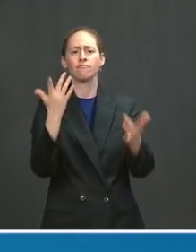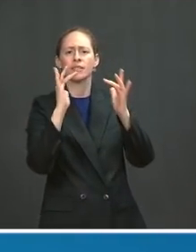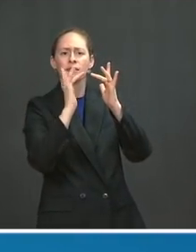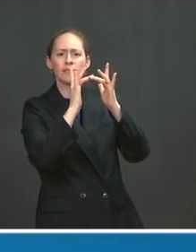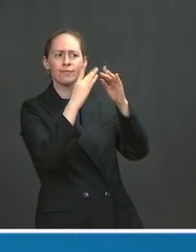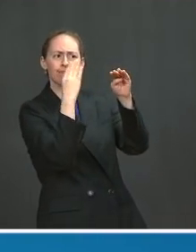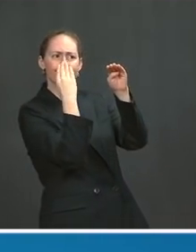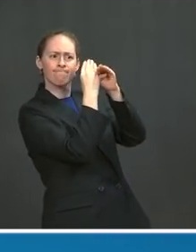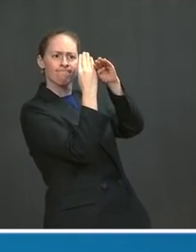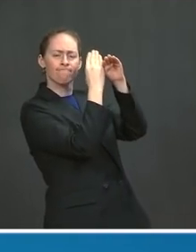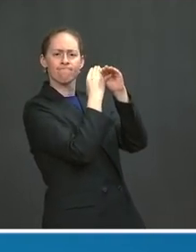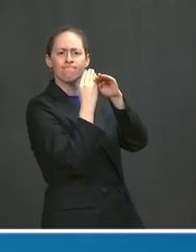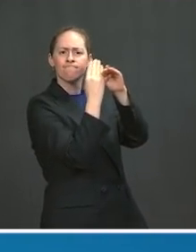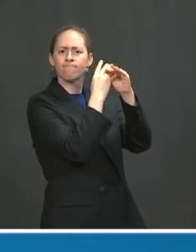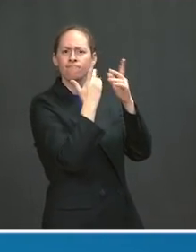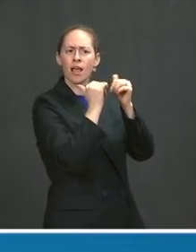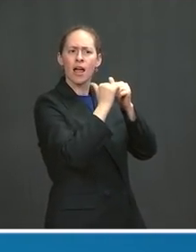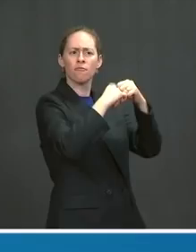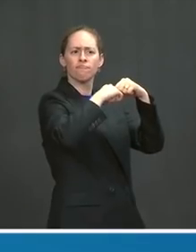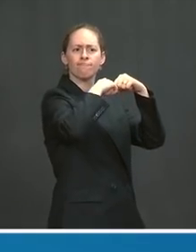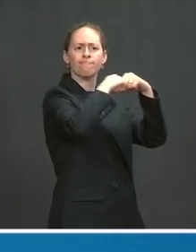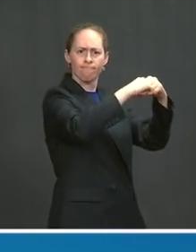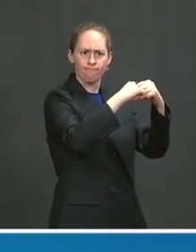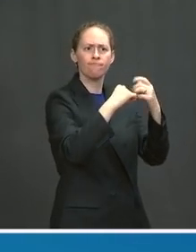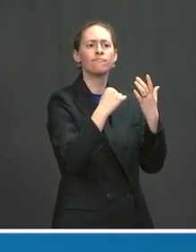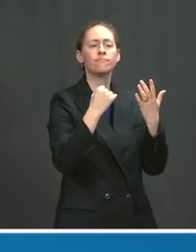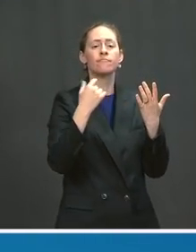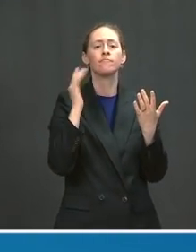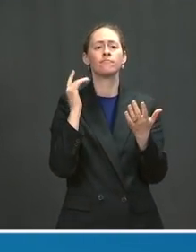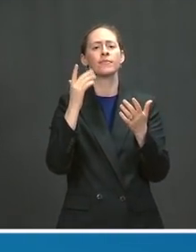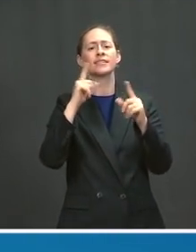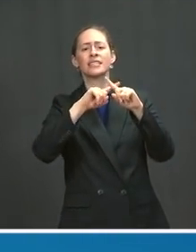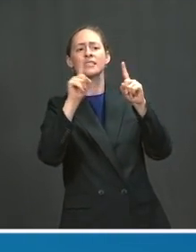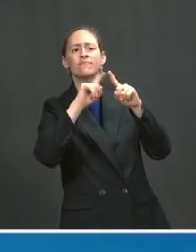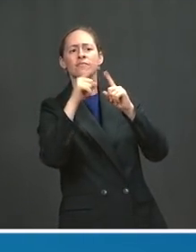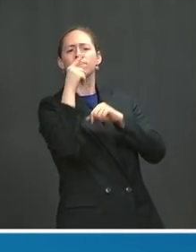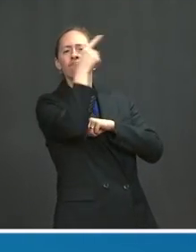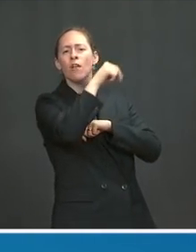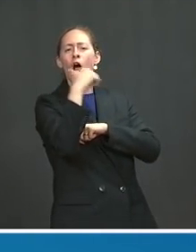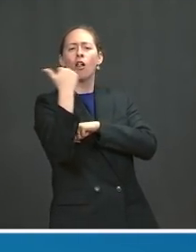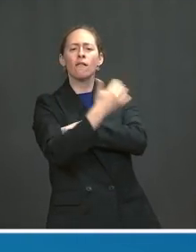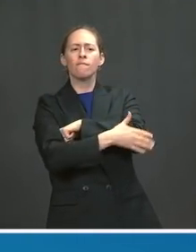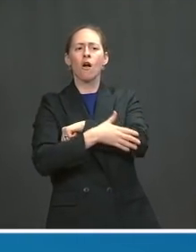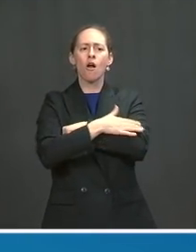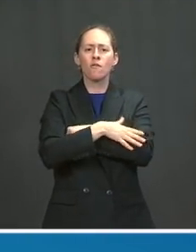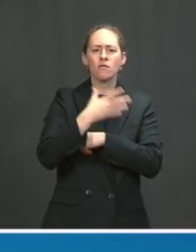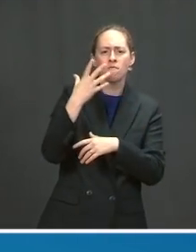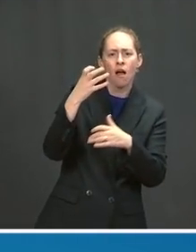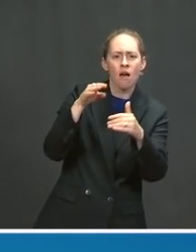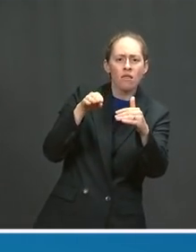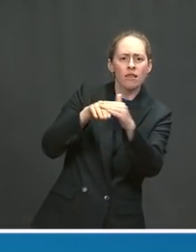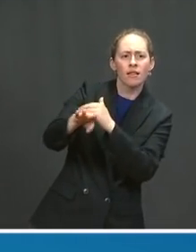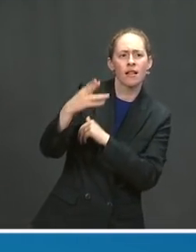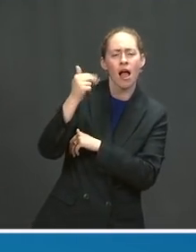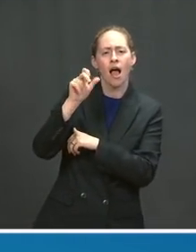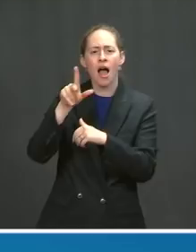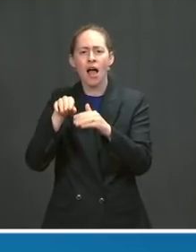Foreign adversaries have their sights set on our military technology, our intellectual property,